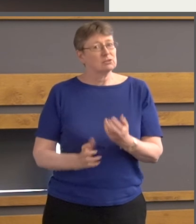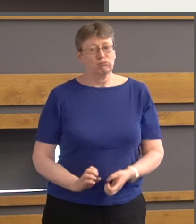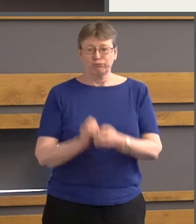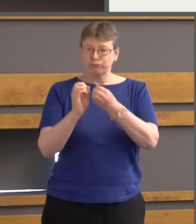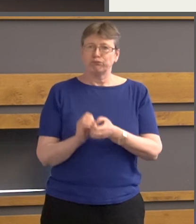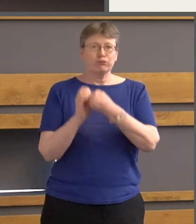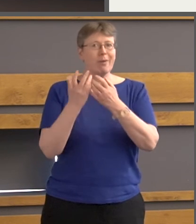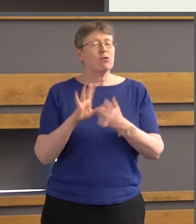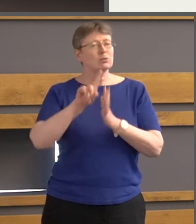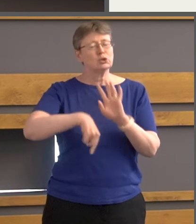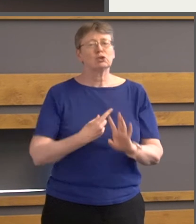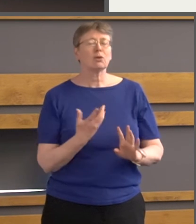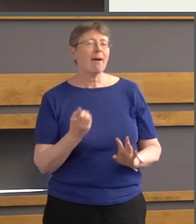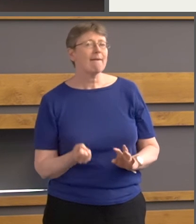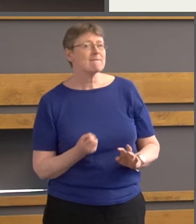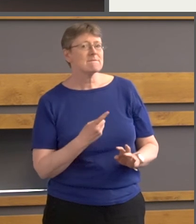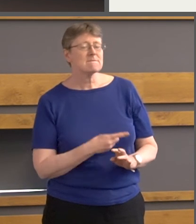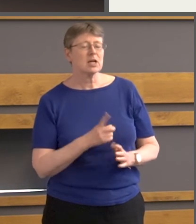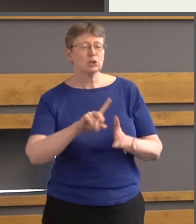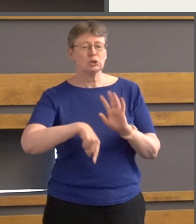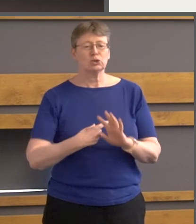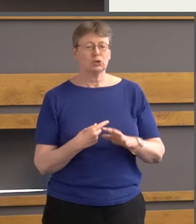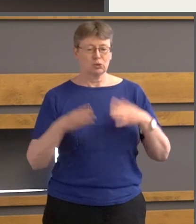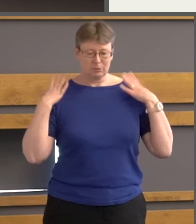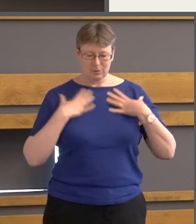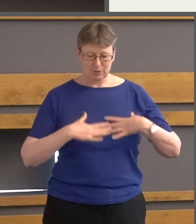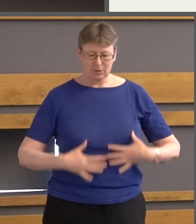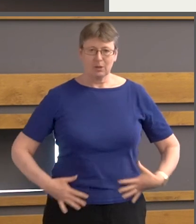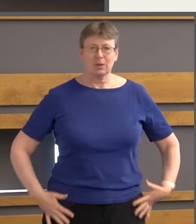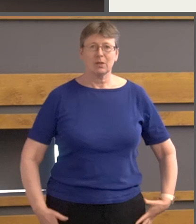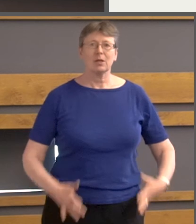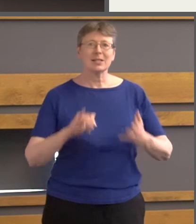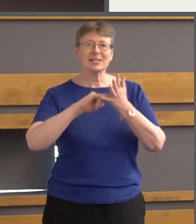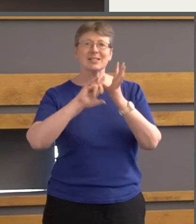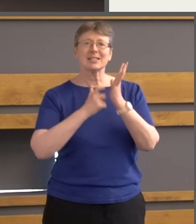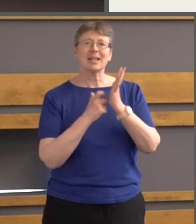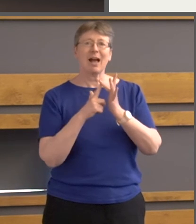I even have a jute sari that was given to me, which is like raw silk.